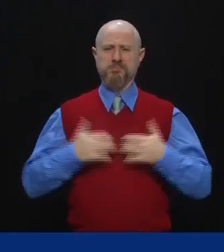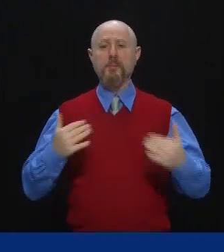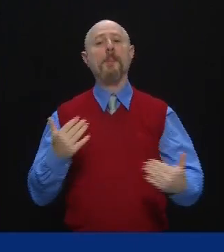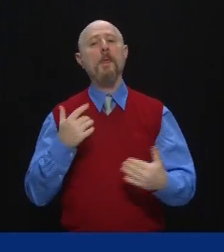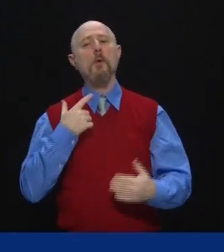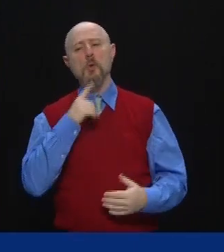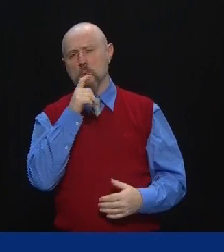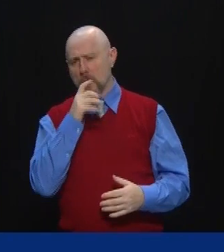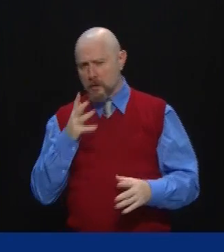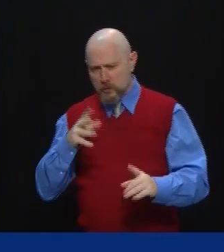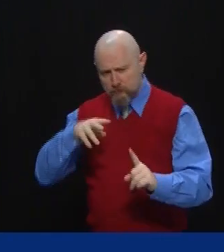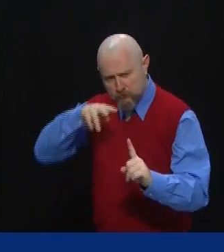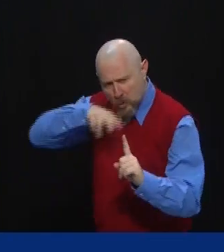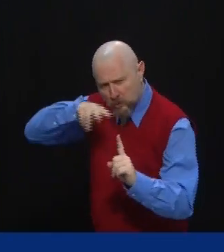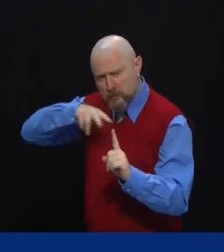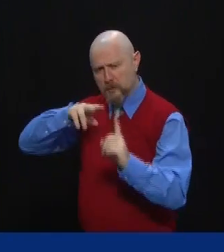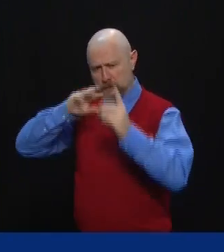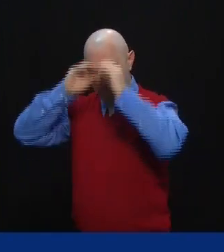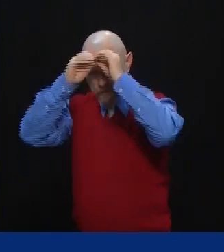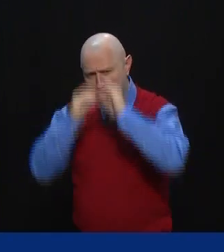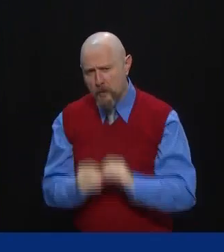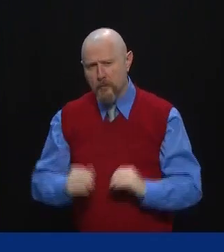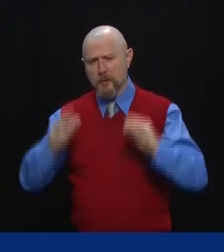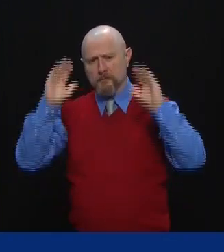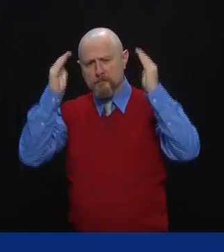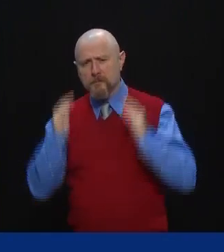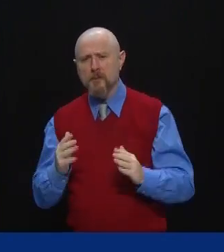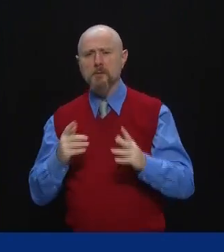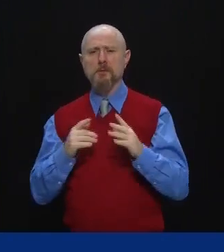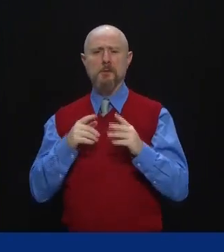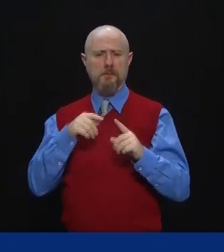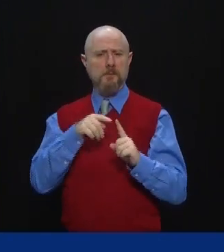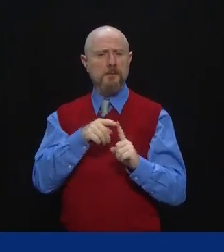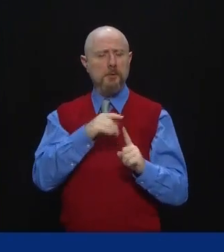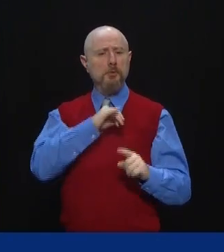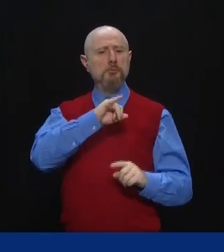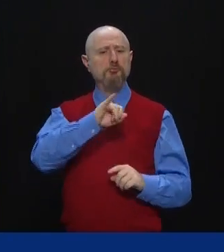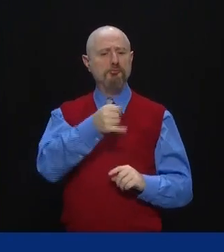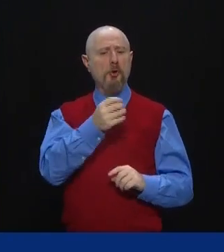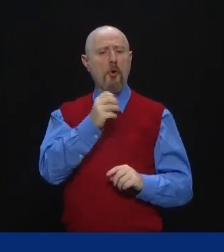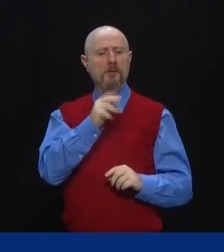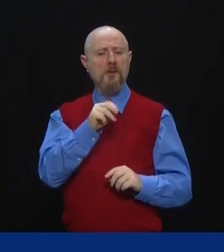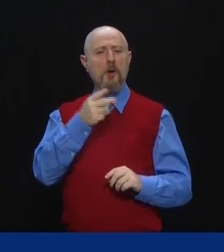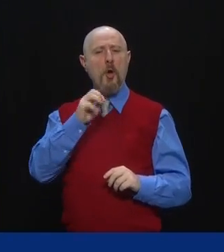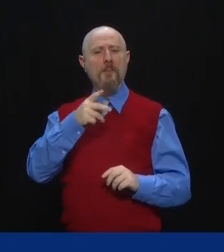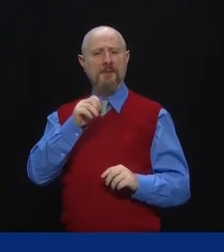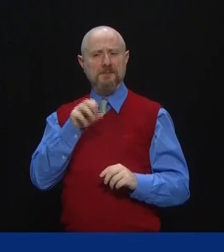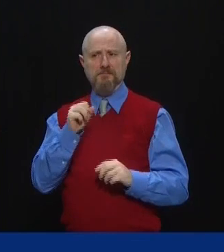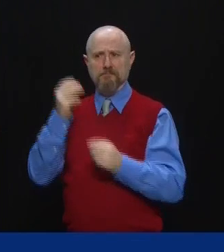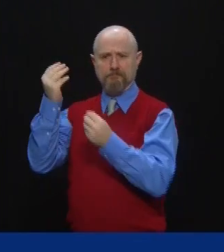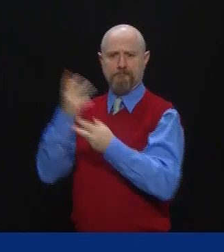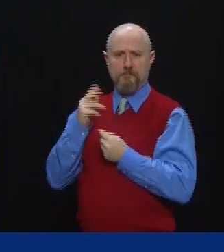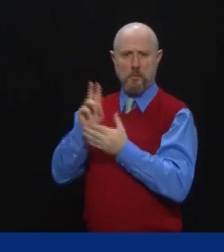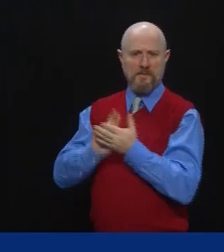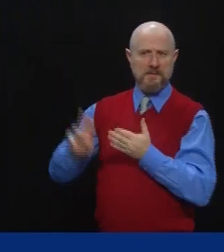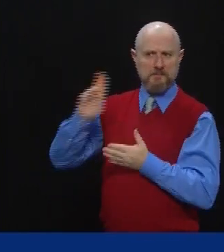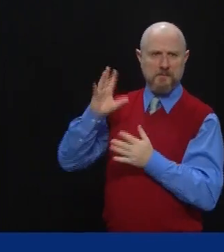CAN ALWAYS DO MORE. THIS IS ACCORDING TO JOHNS HOPKINS UNIVERSITY, WHICH IS TRACKING THE TRENDS. SO WE ARE TESTING MORE WITHOUT A